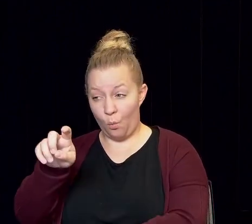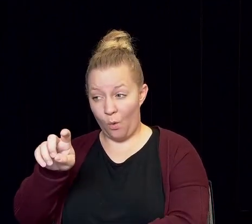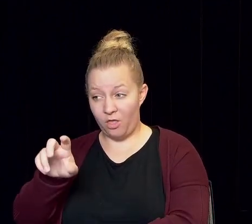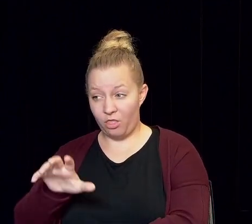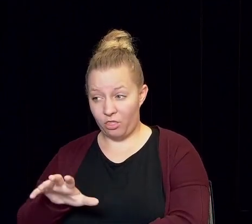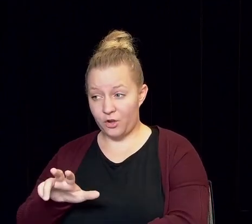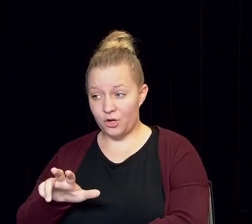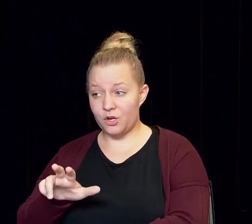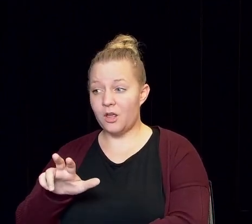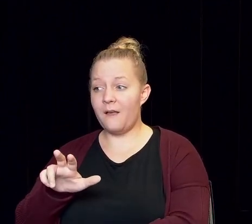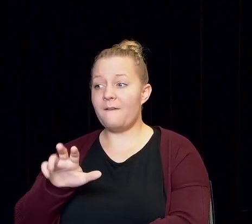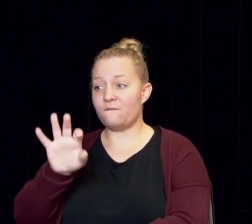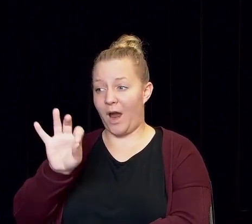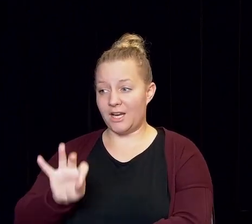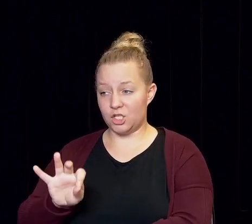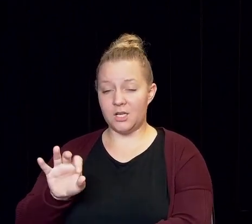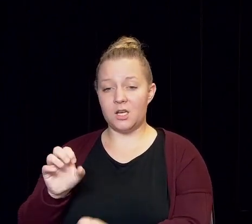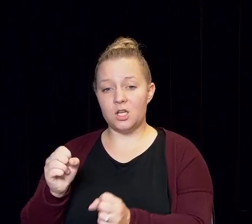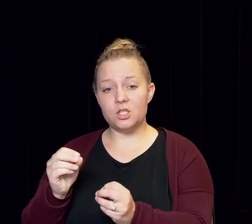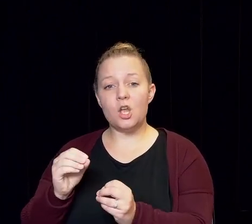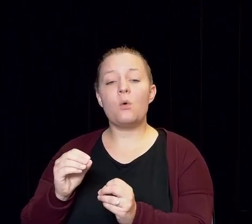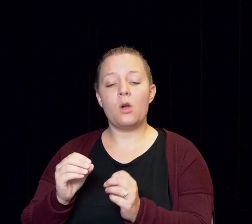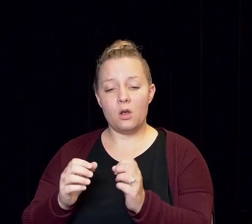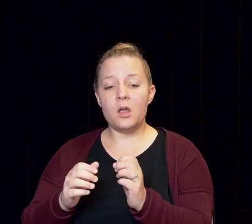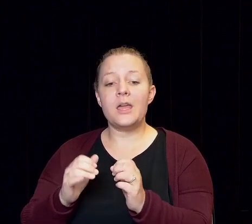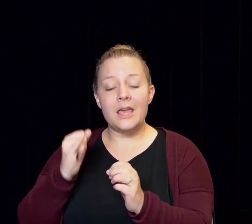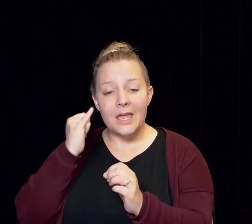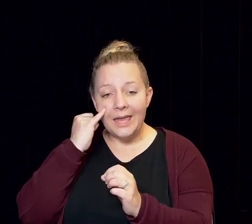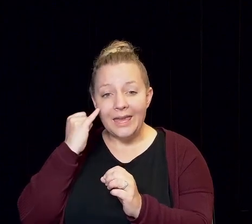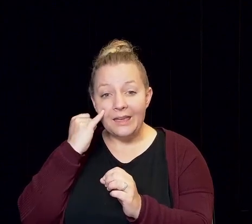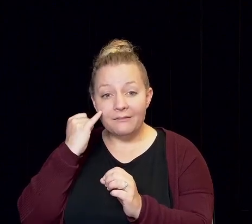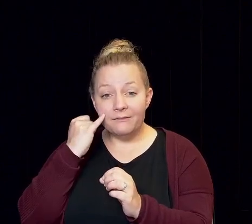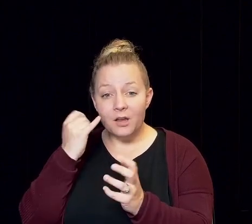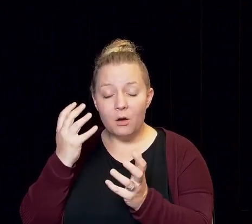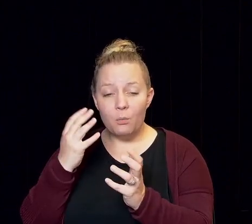Also, this is a nice one where if I'd put this over 1 I could have divided straight across.